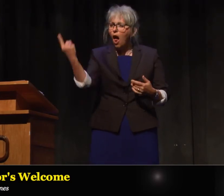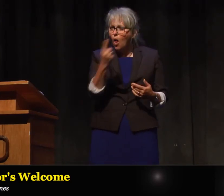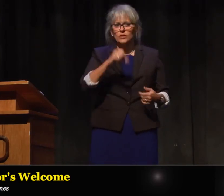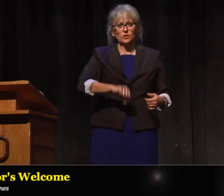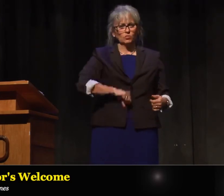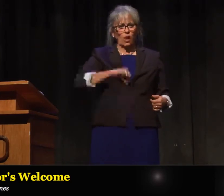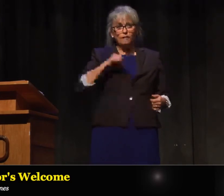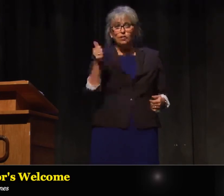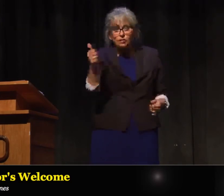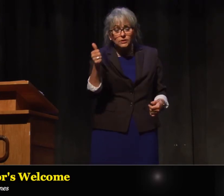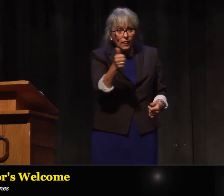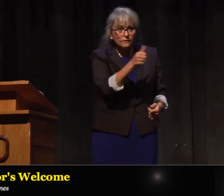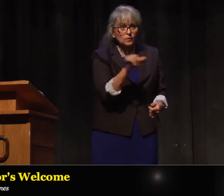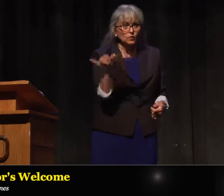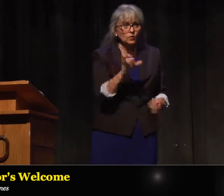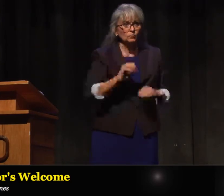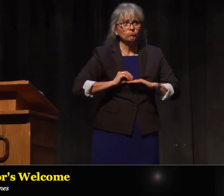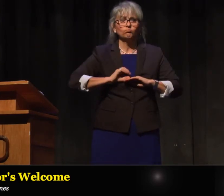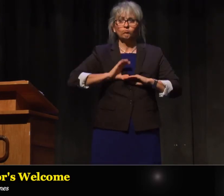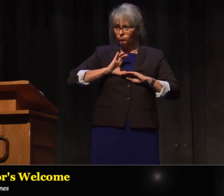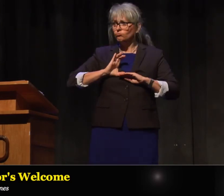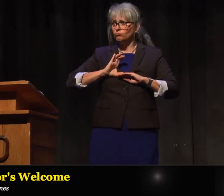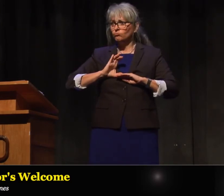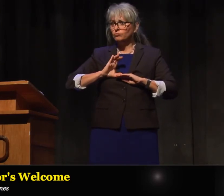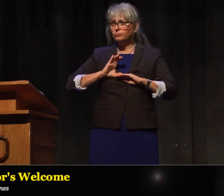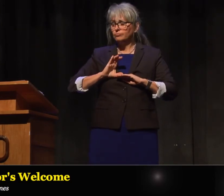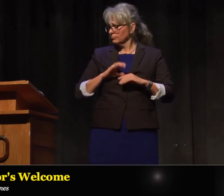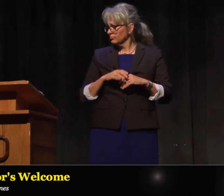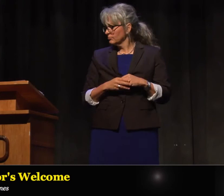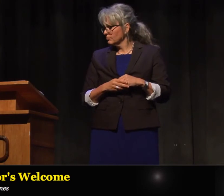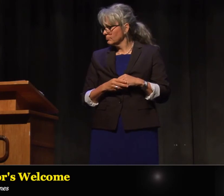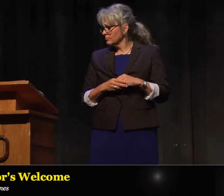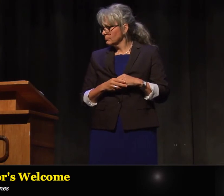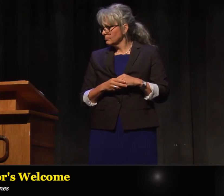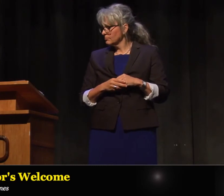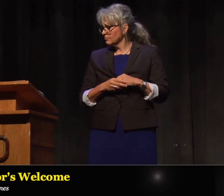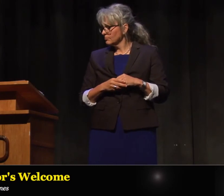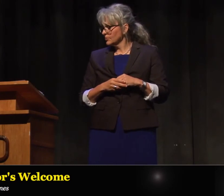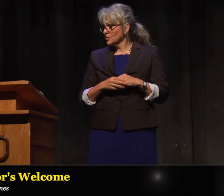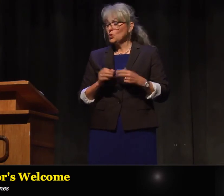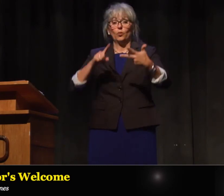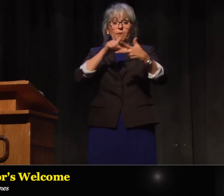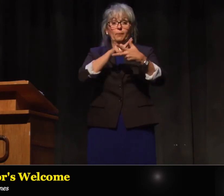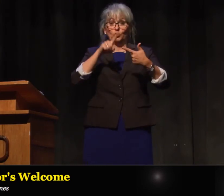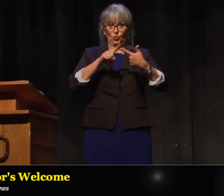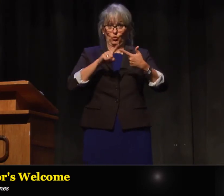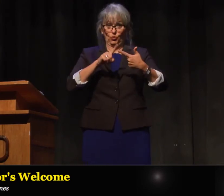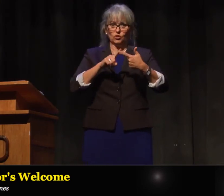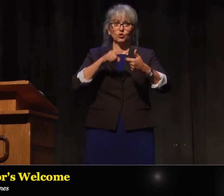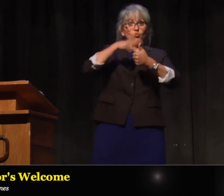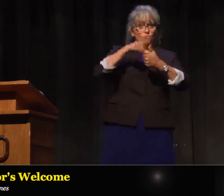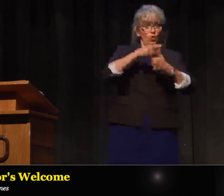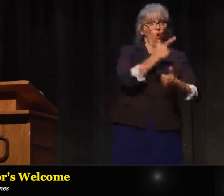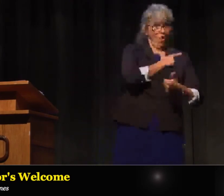If you behave well, you'll always be proud of yourself as well and have good self-esteem.